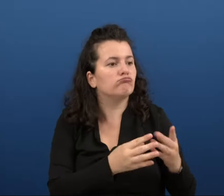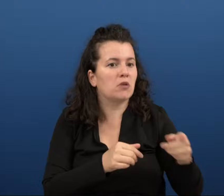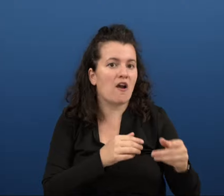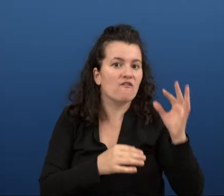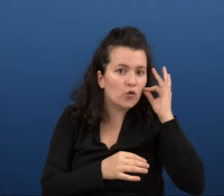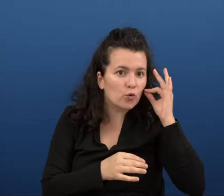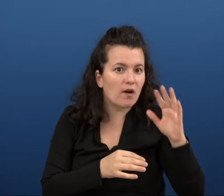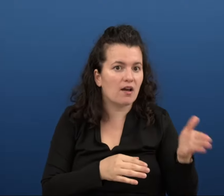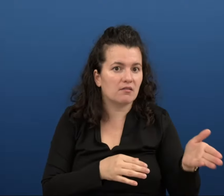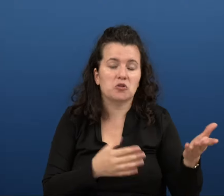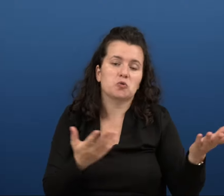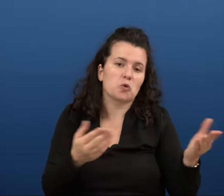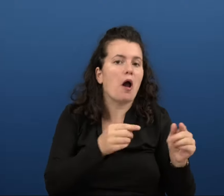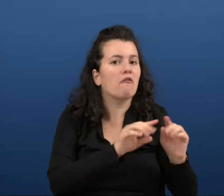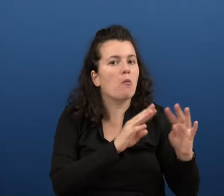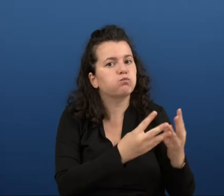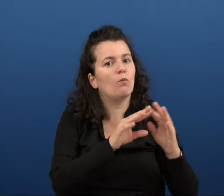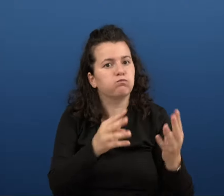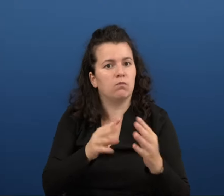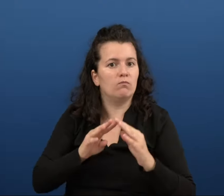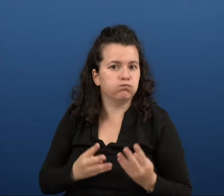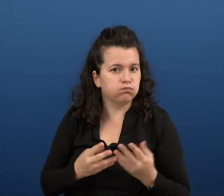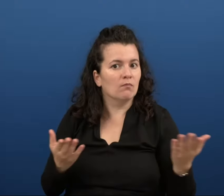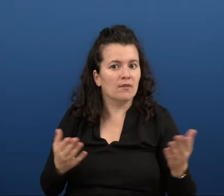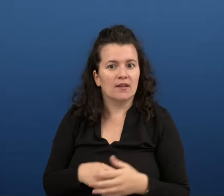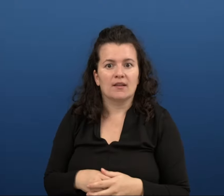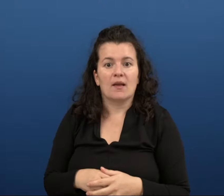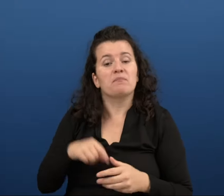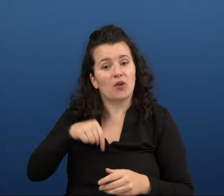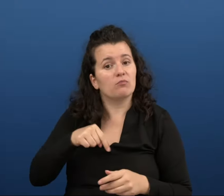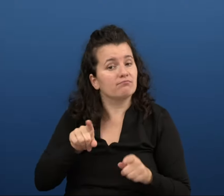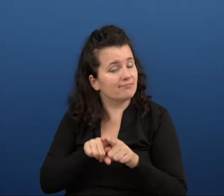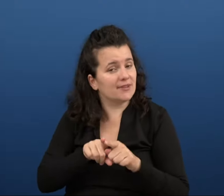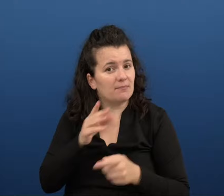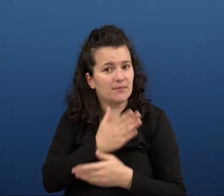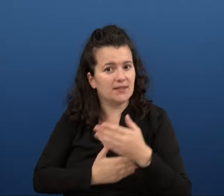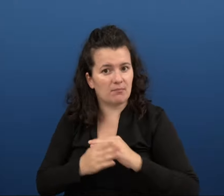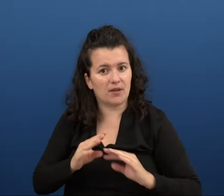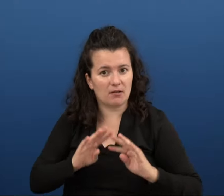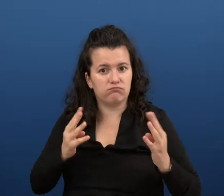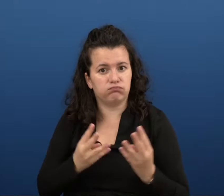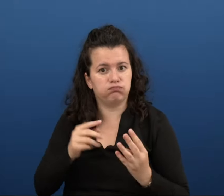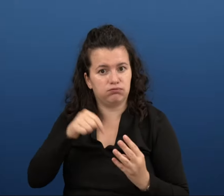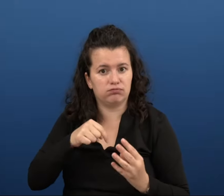you know, constituting community of people with disability within, within their within